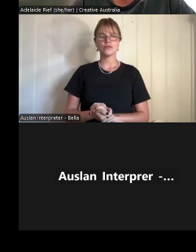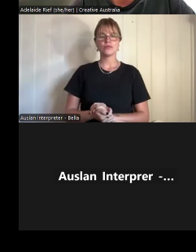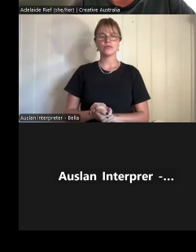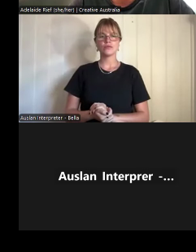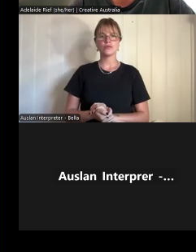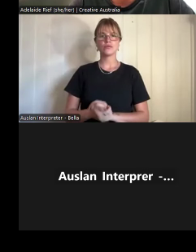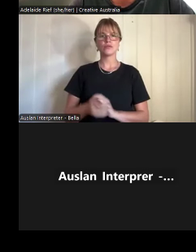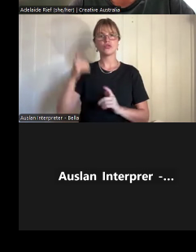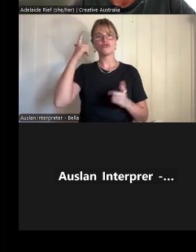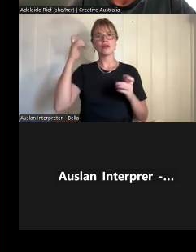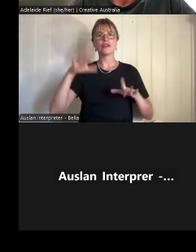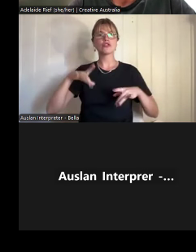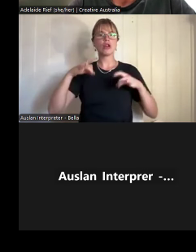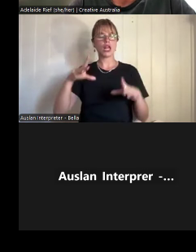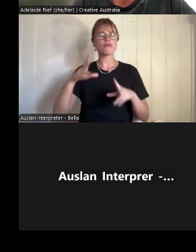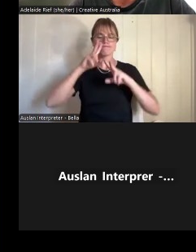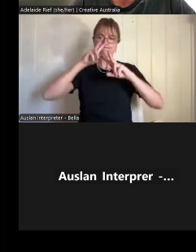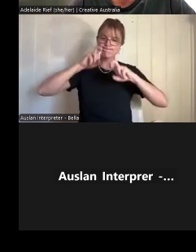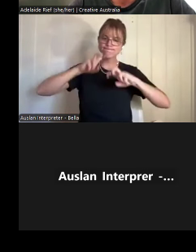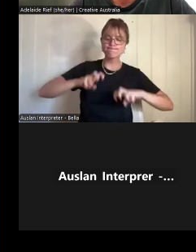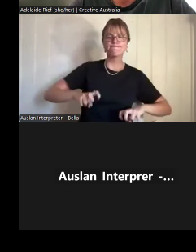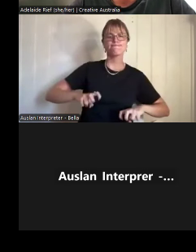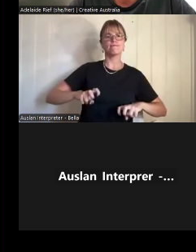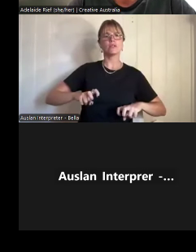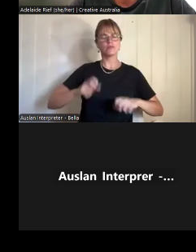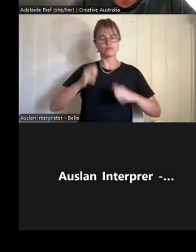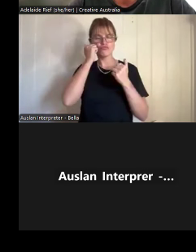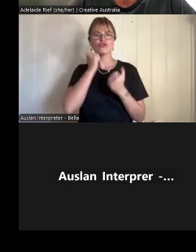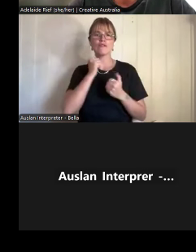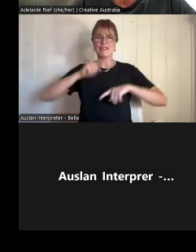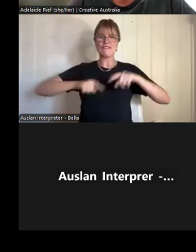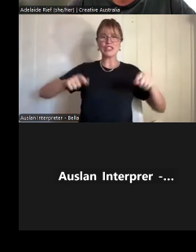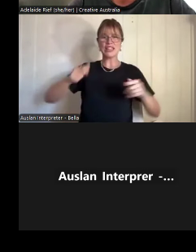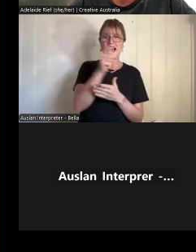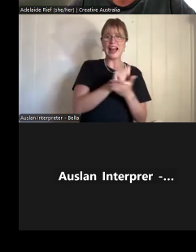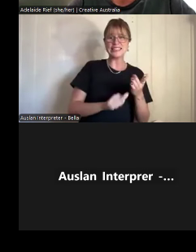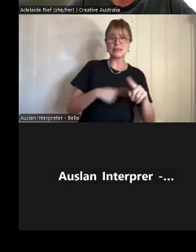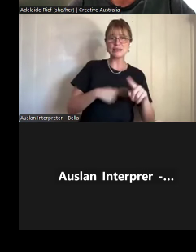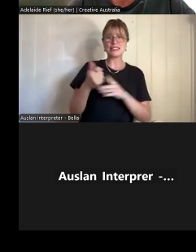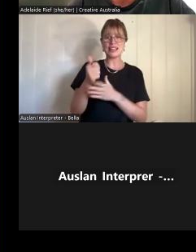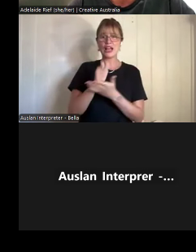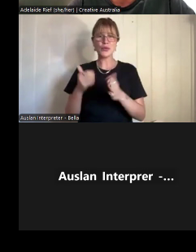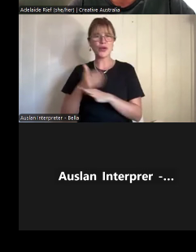commissioned has shown that diverse artists and arts workers are underrepresented in Board roles